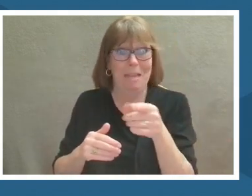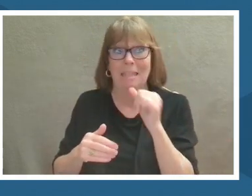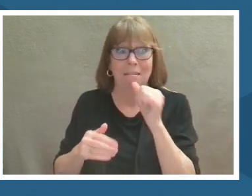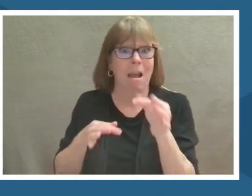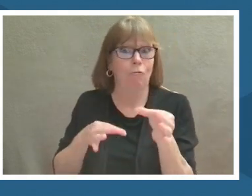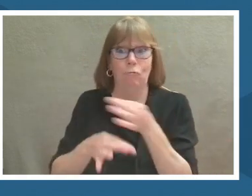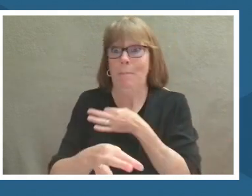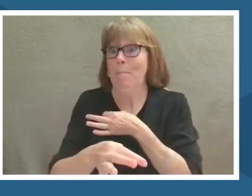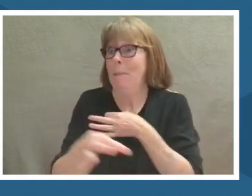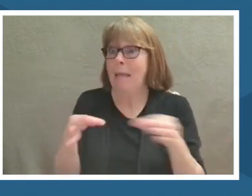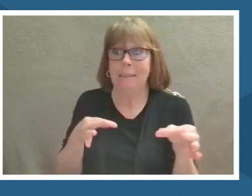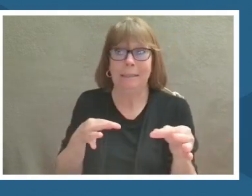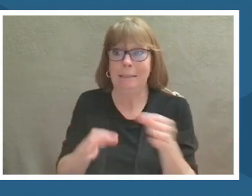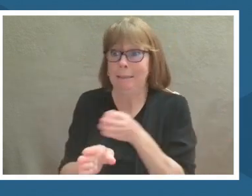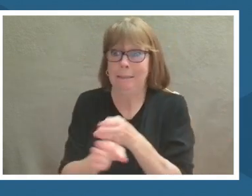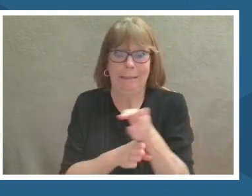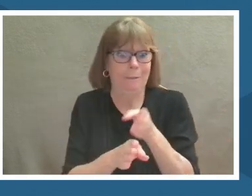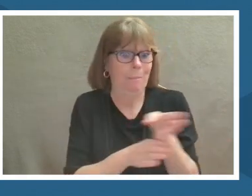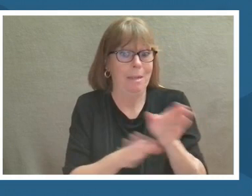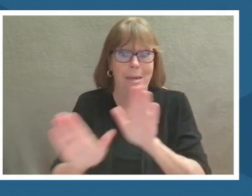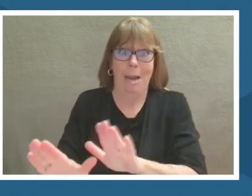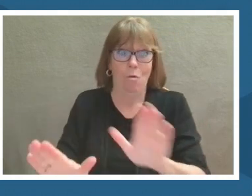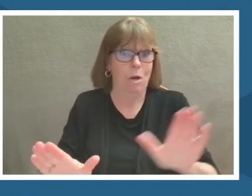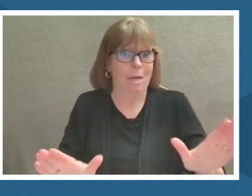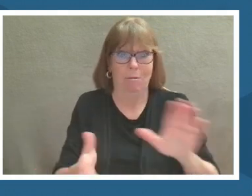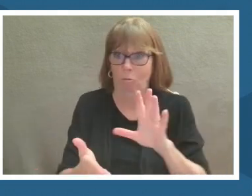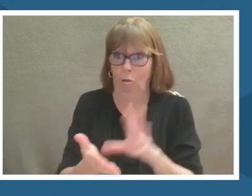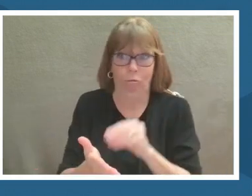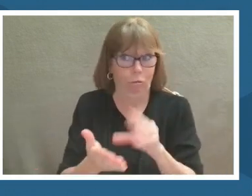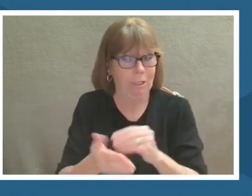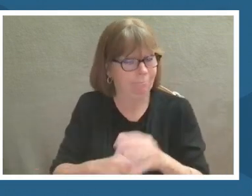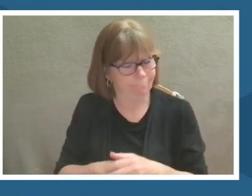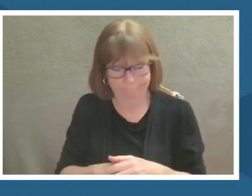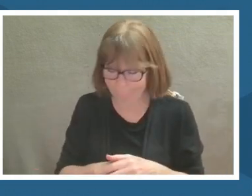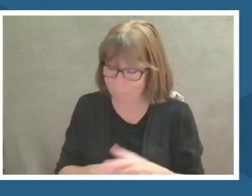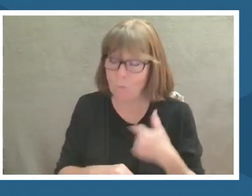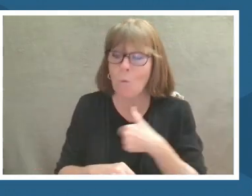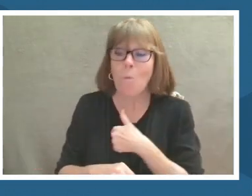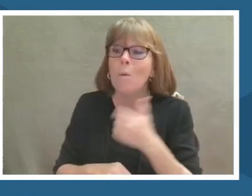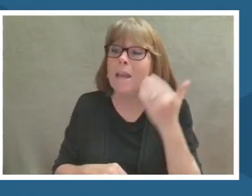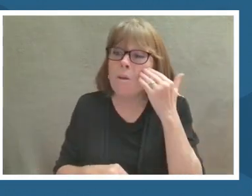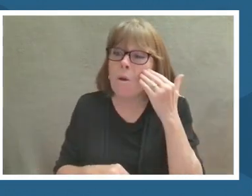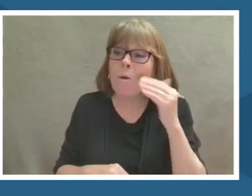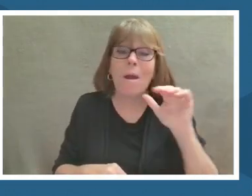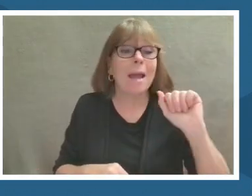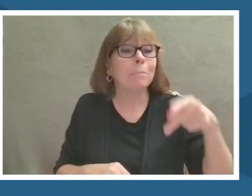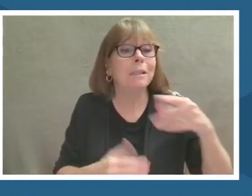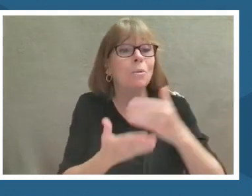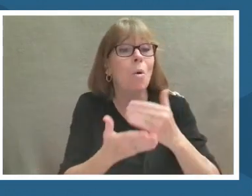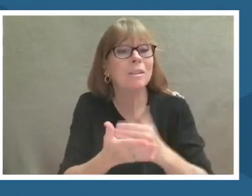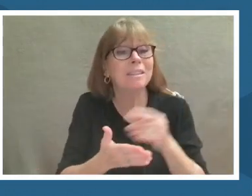learning and we know that what students learn in current ap courses is crucial